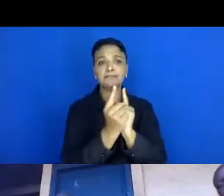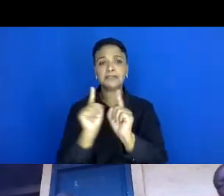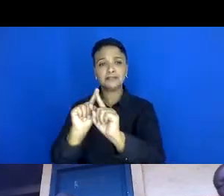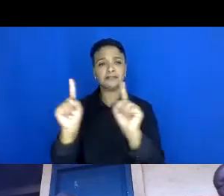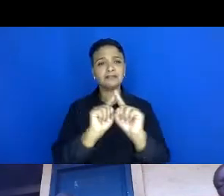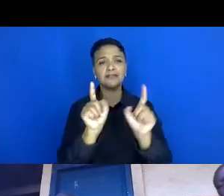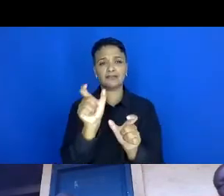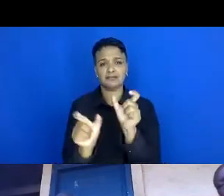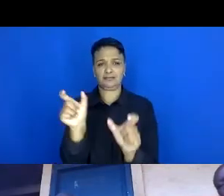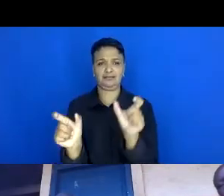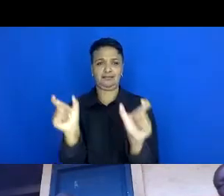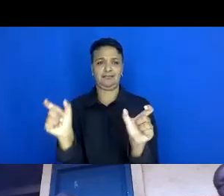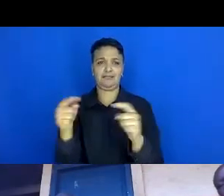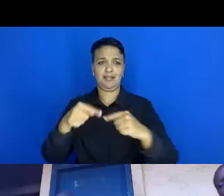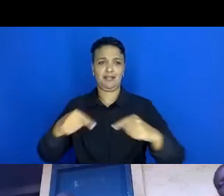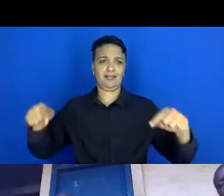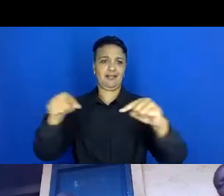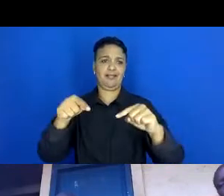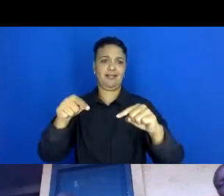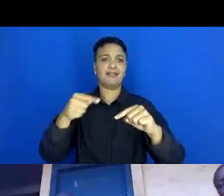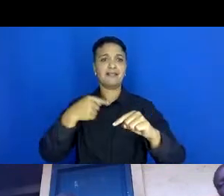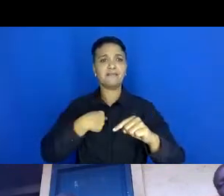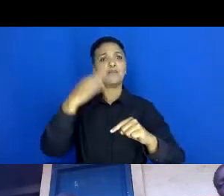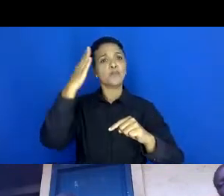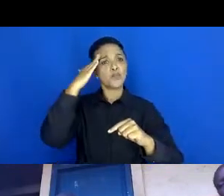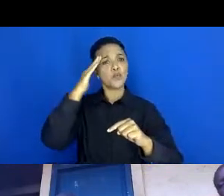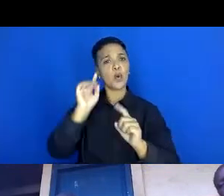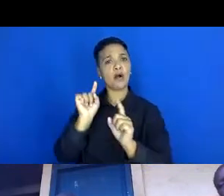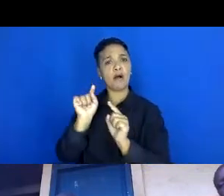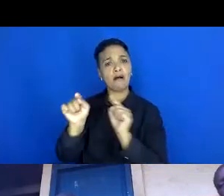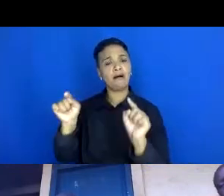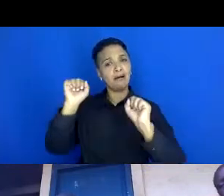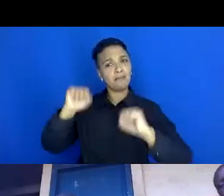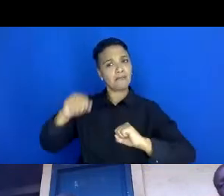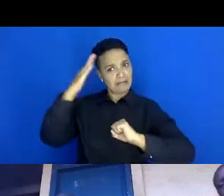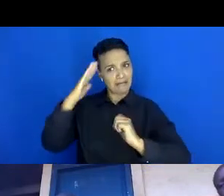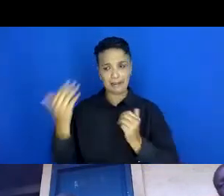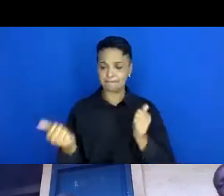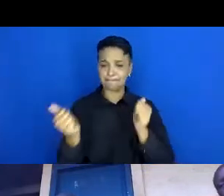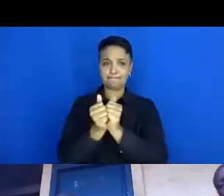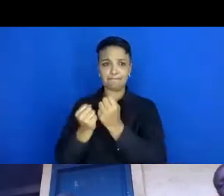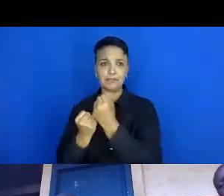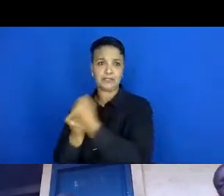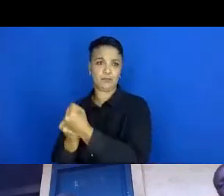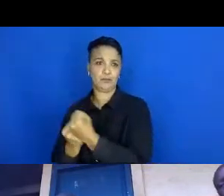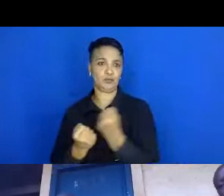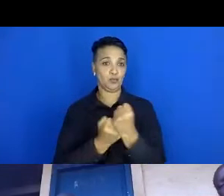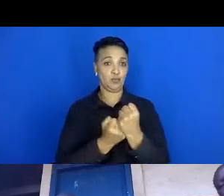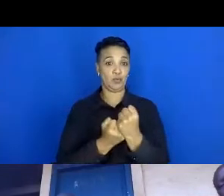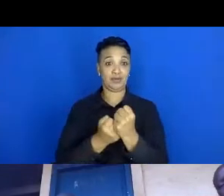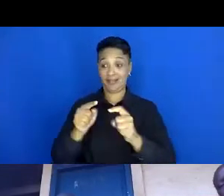united nations at the echo subject forum in 2019 to discuss challenges for the implementation